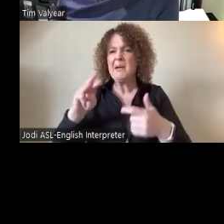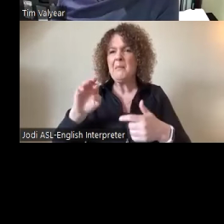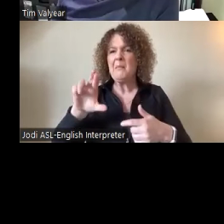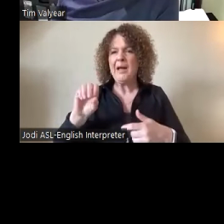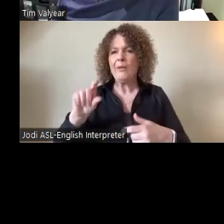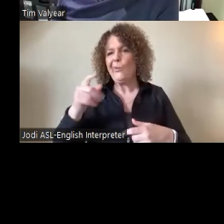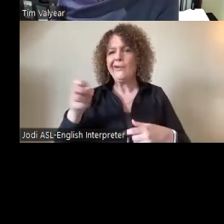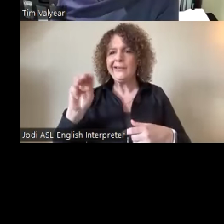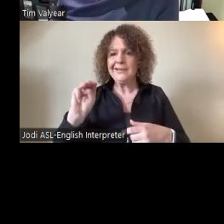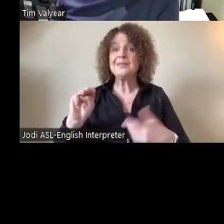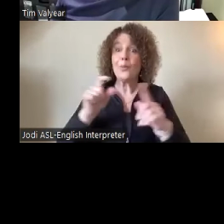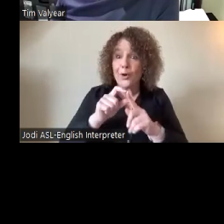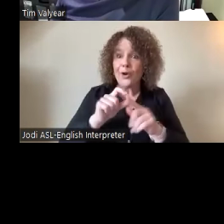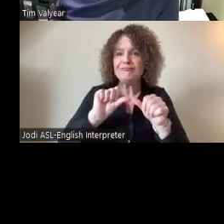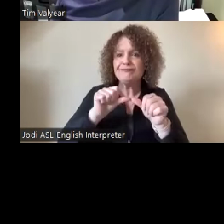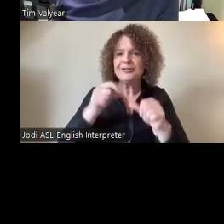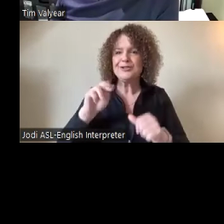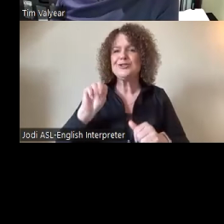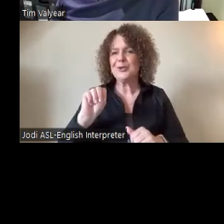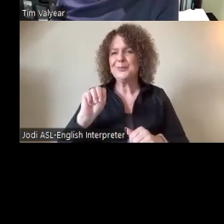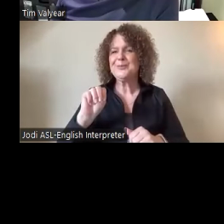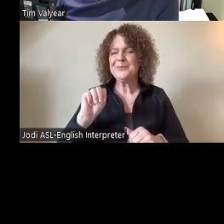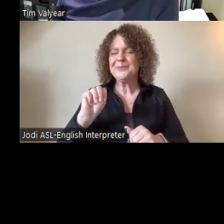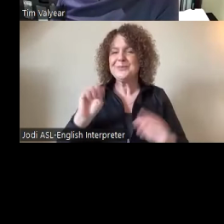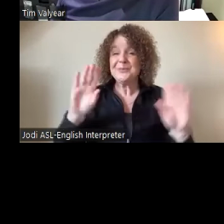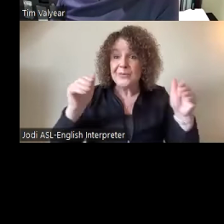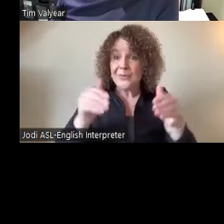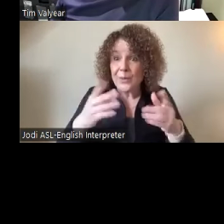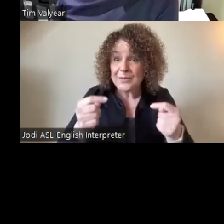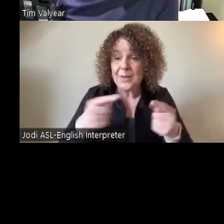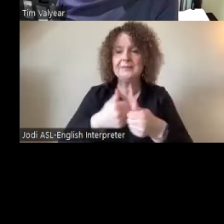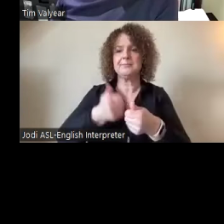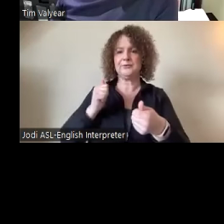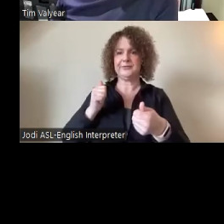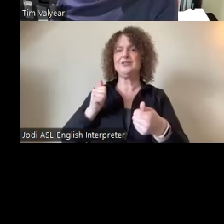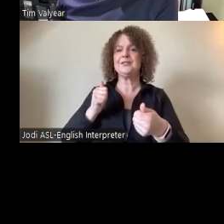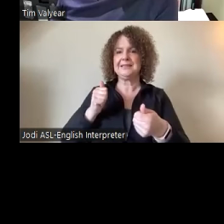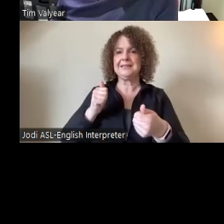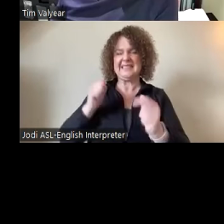infection prevention and control. And the focus is the